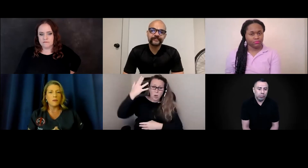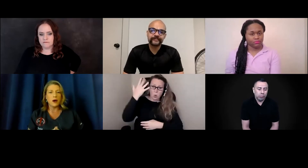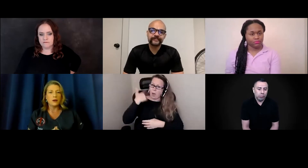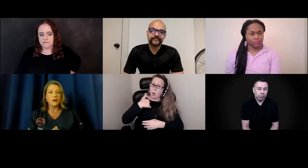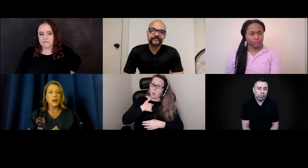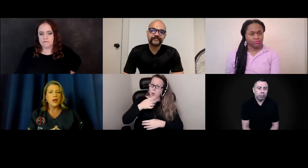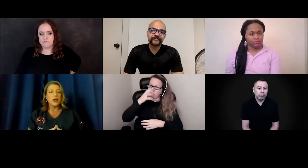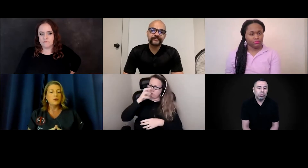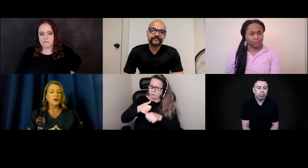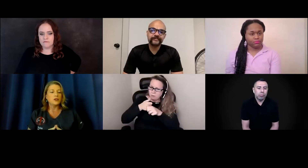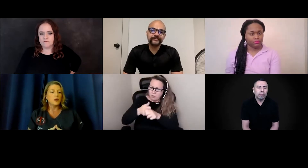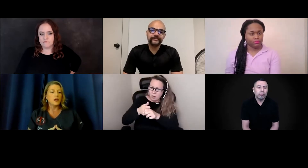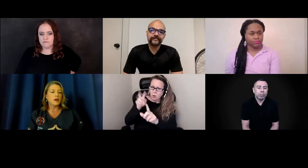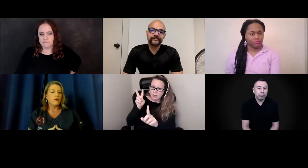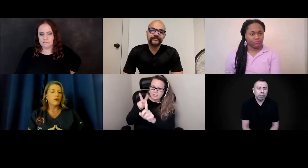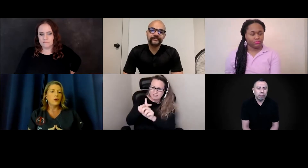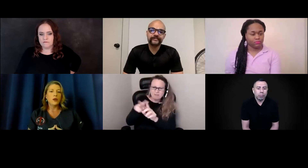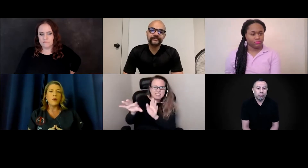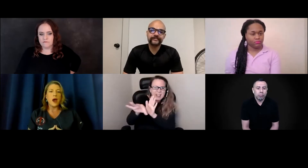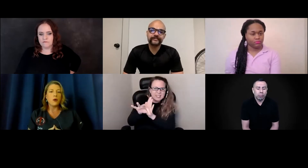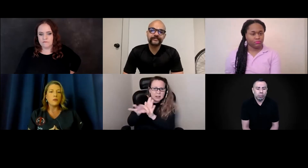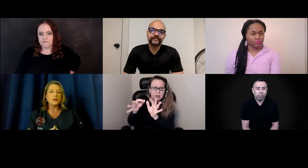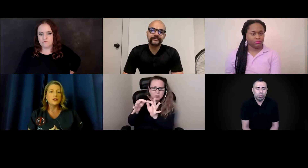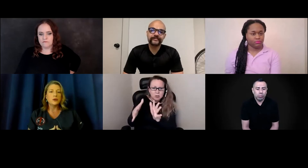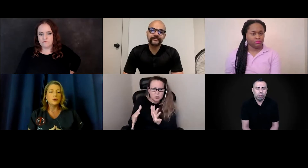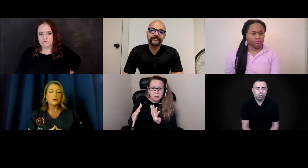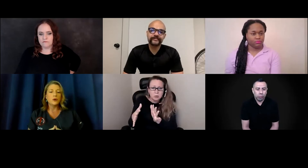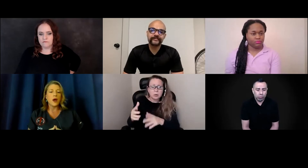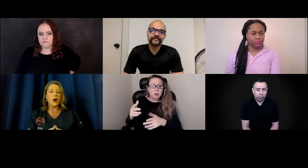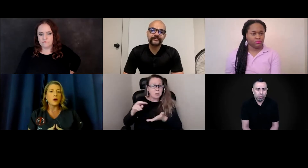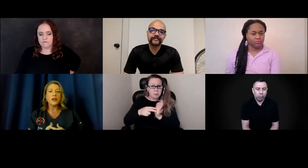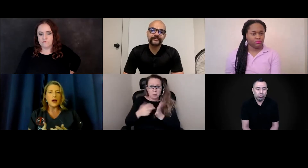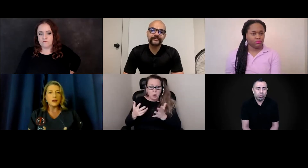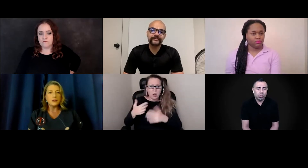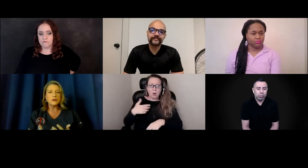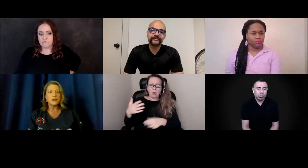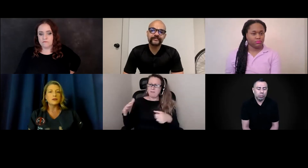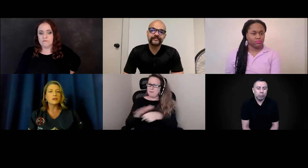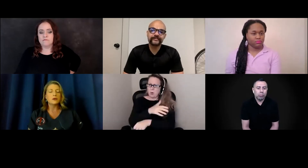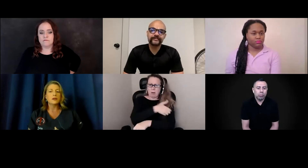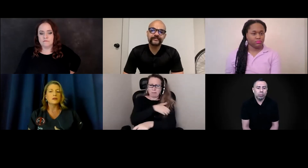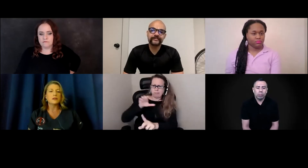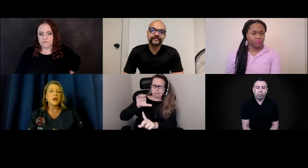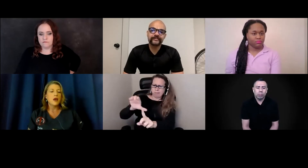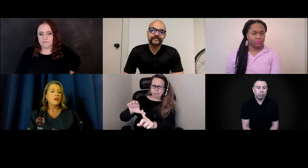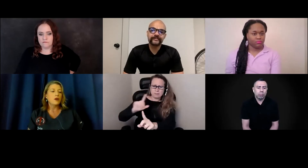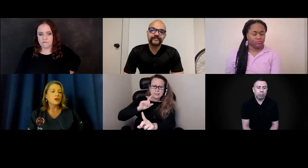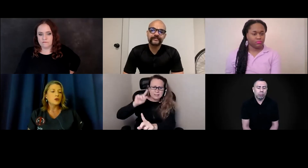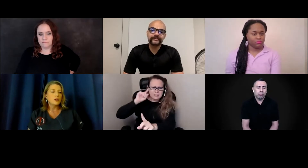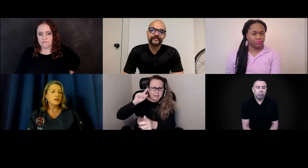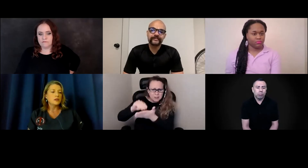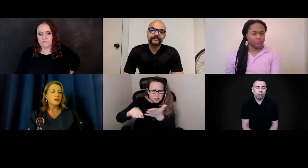model in which we give full empowerment to our clients, the deaf students, their choices